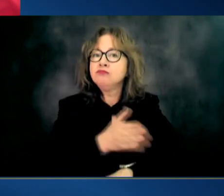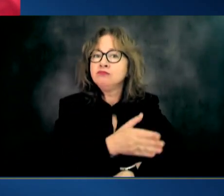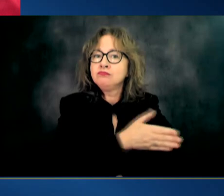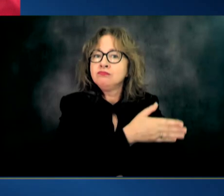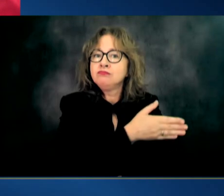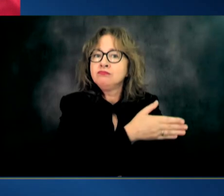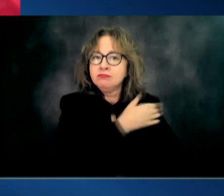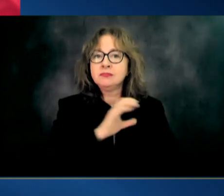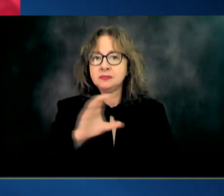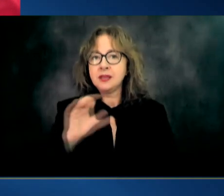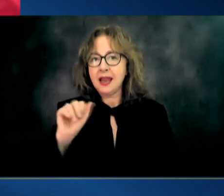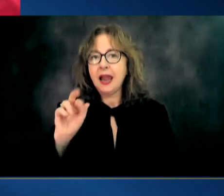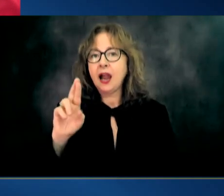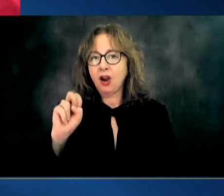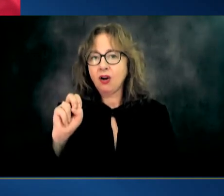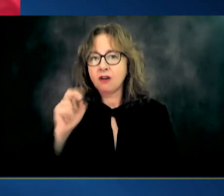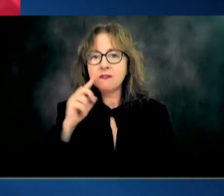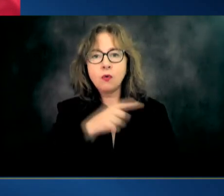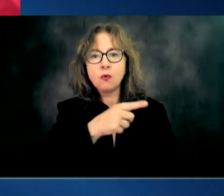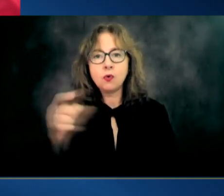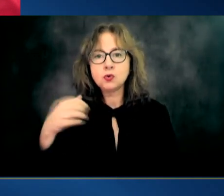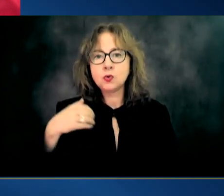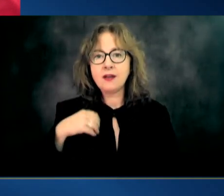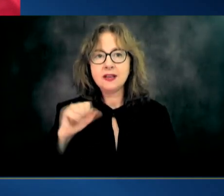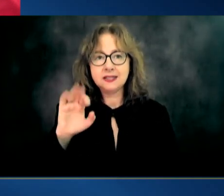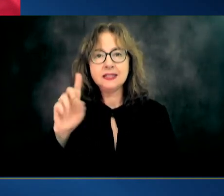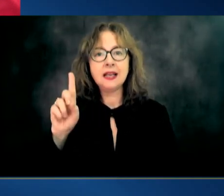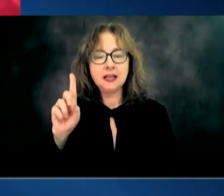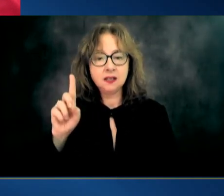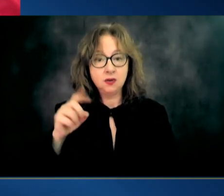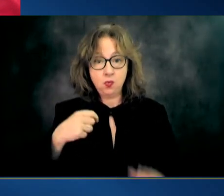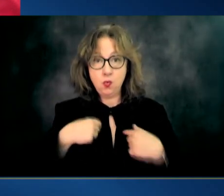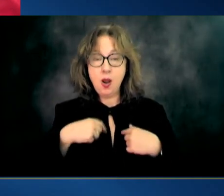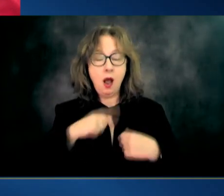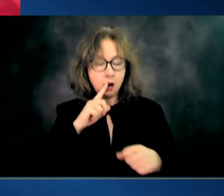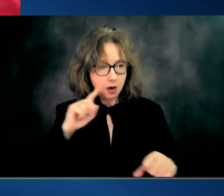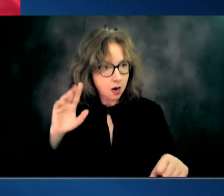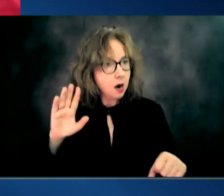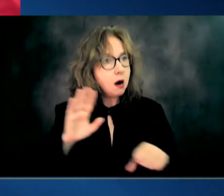cell community. And we are committed and excited to continue these successes and